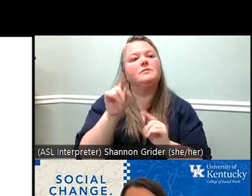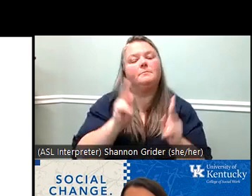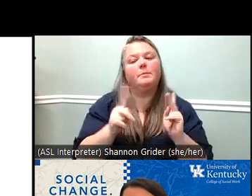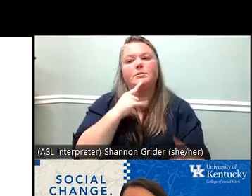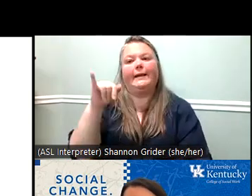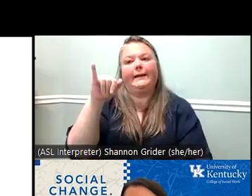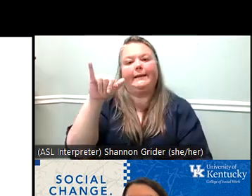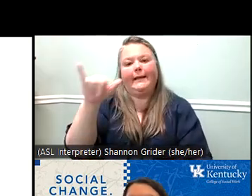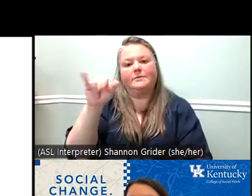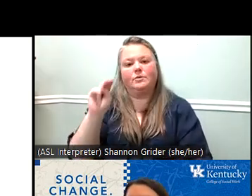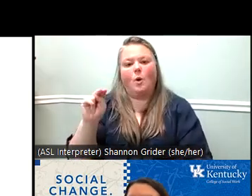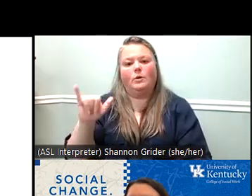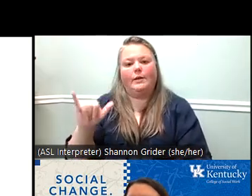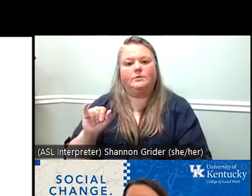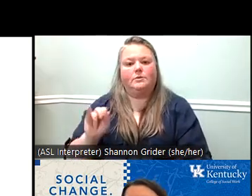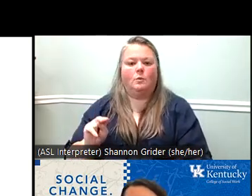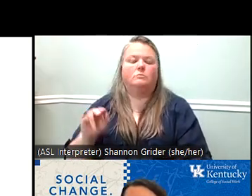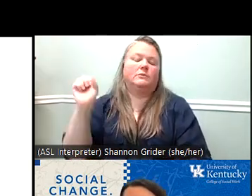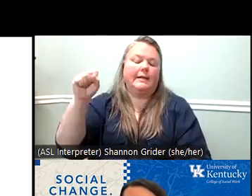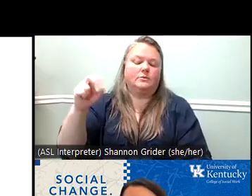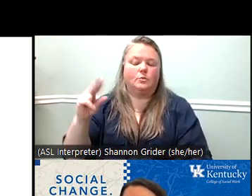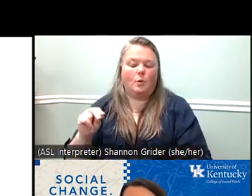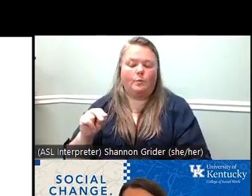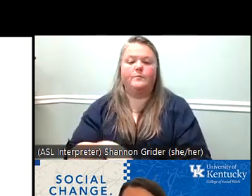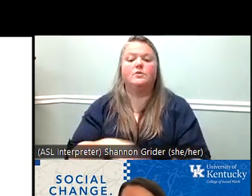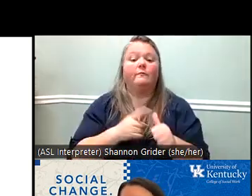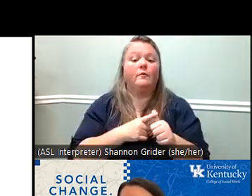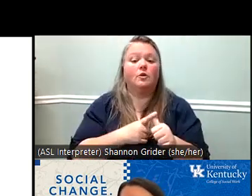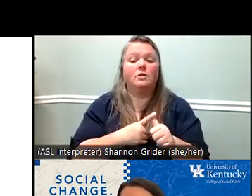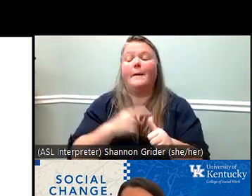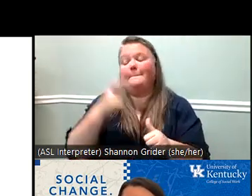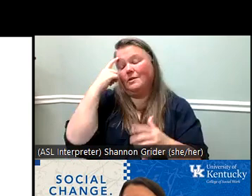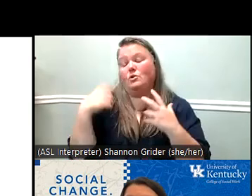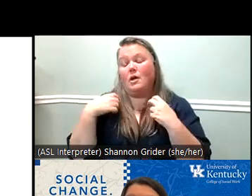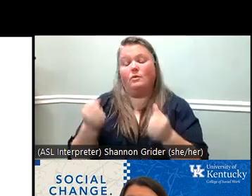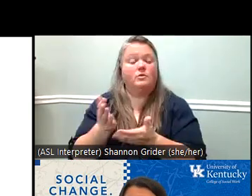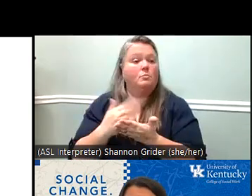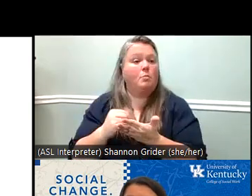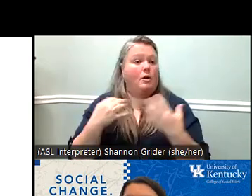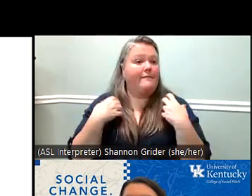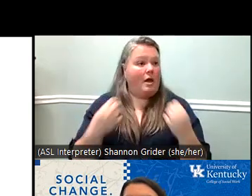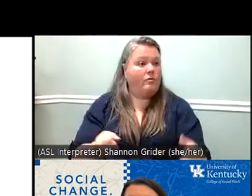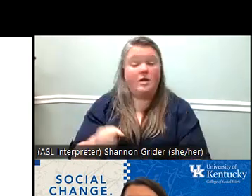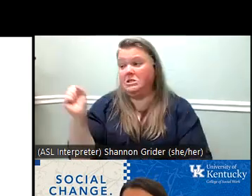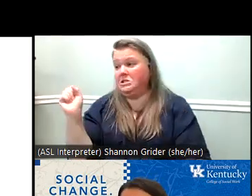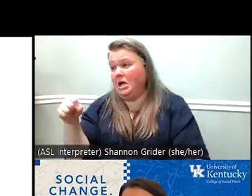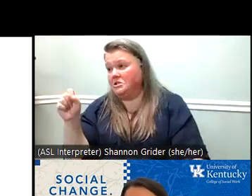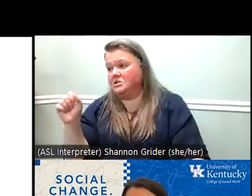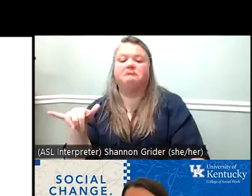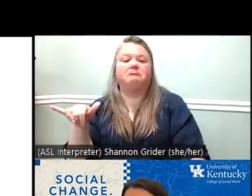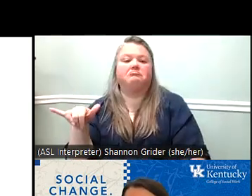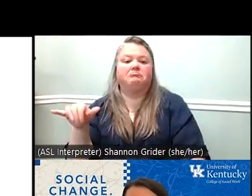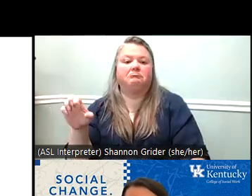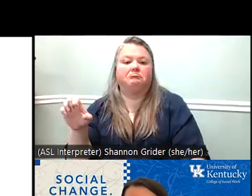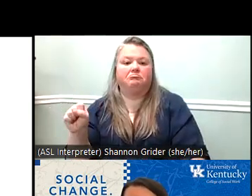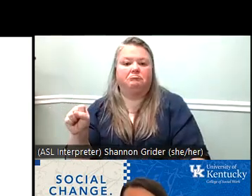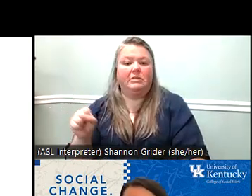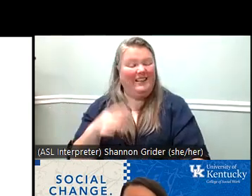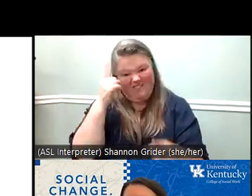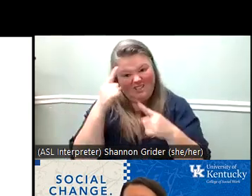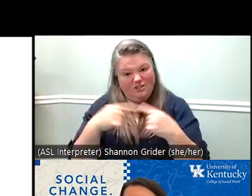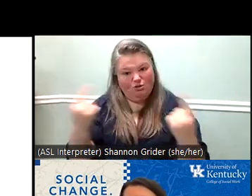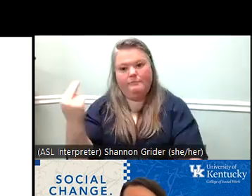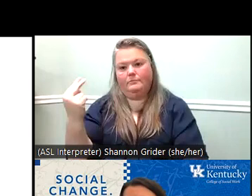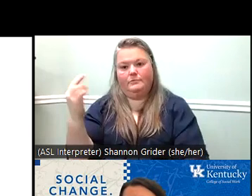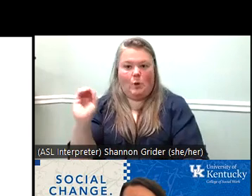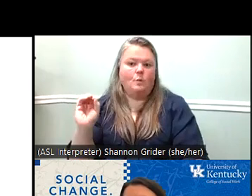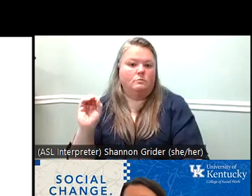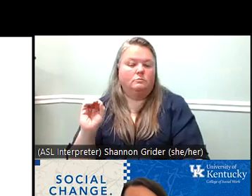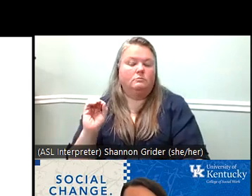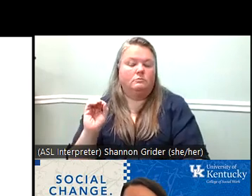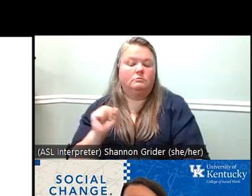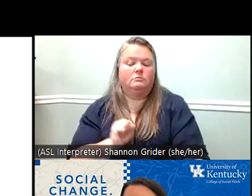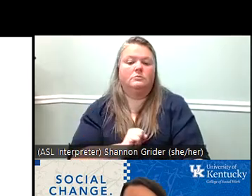IS OUR MENTAL HEALTH KNOWLEDGE QUESTIONNAIRE, THE MHKQ, AND THIS IS LIKE A LIST OF STATEMENTS, THIS IS ONLY A PART OF IT, BUT IT'S A LIST OF STATEMENTS AND PEOPLE